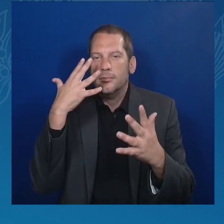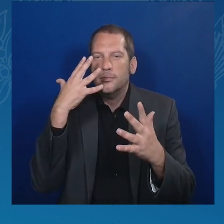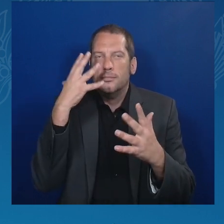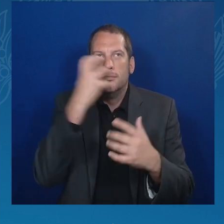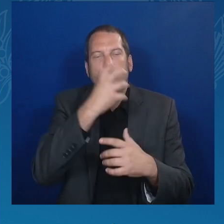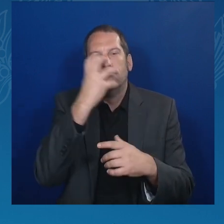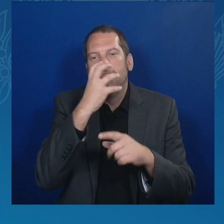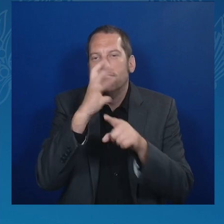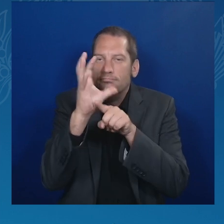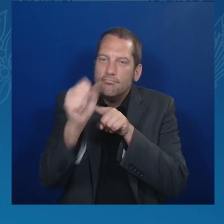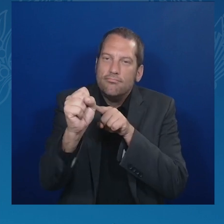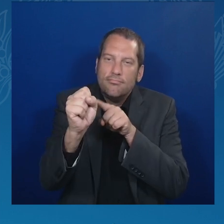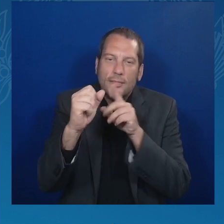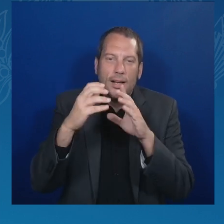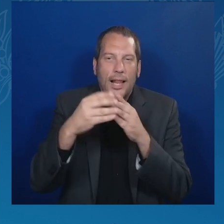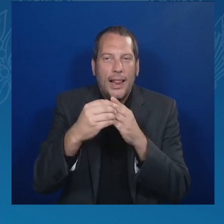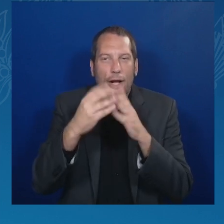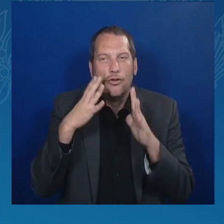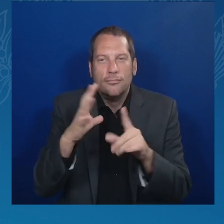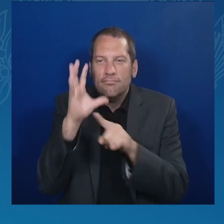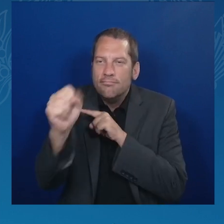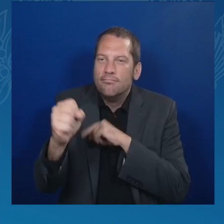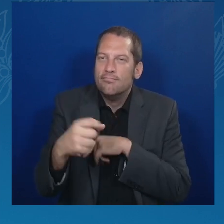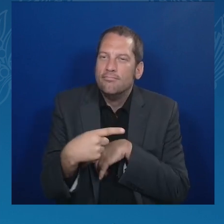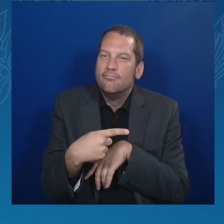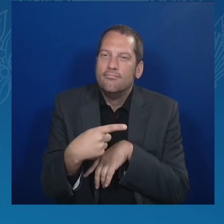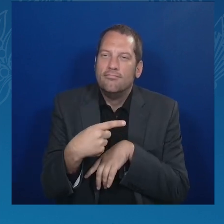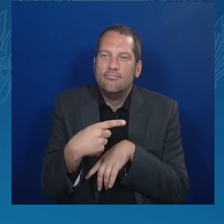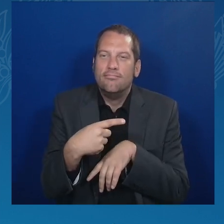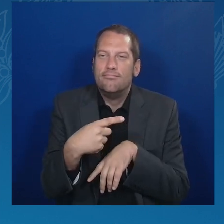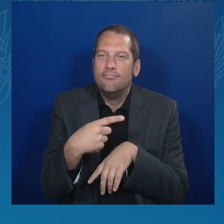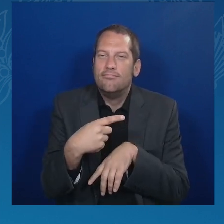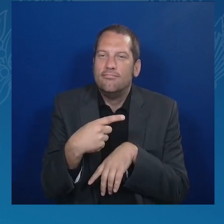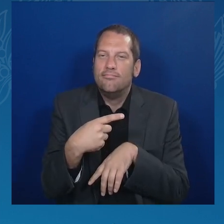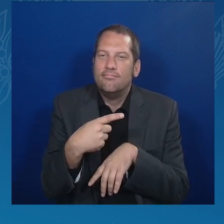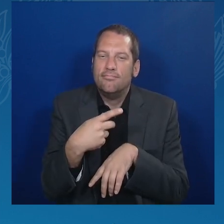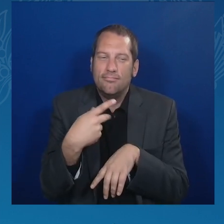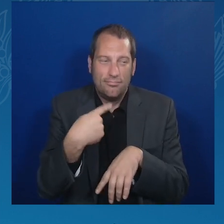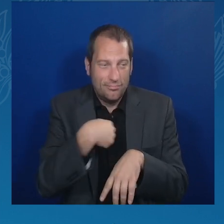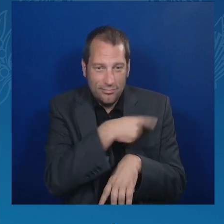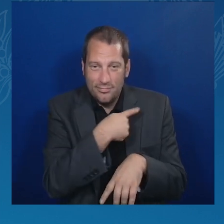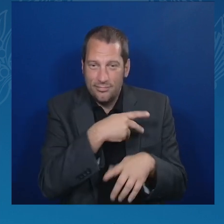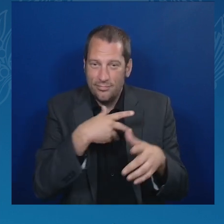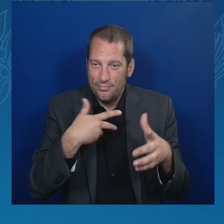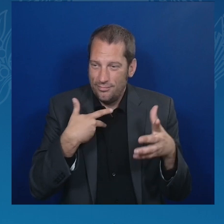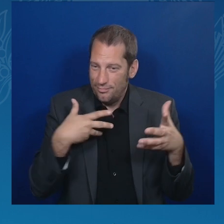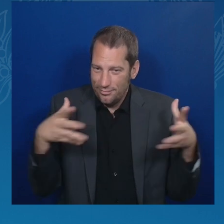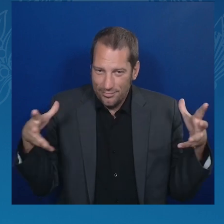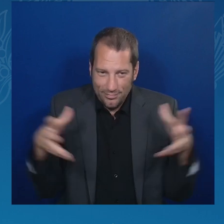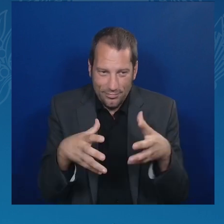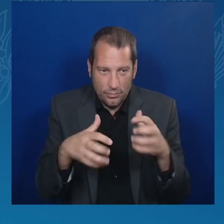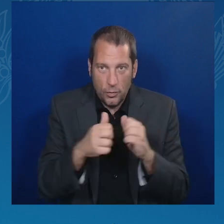with all of the other members in Las Vegas in that early day, when we didn't know how it was all going to turn out,